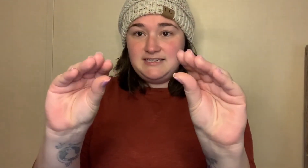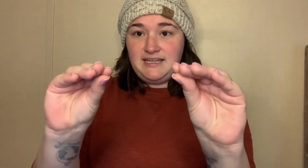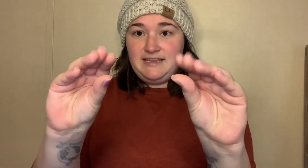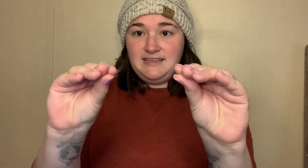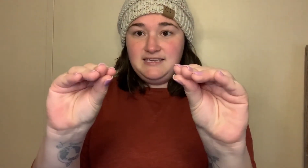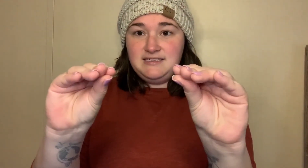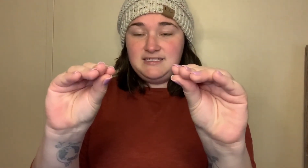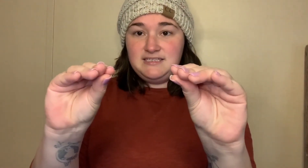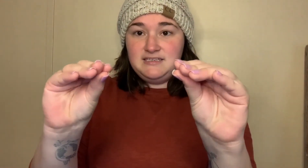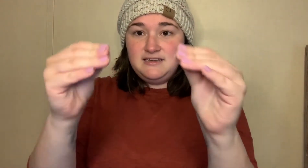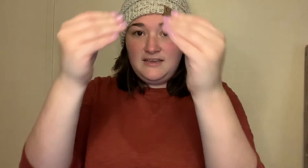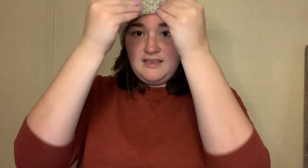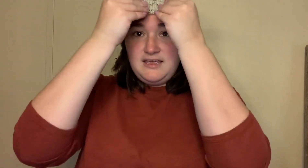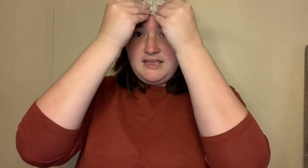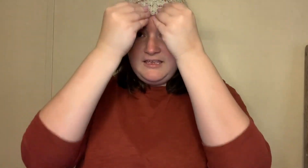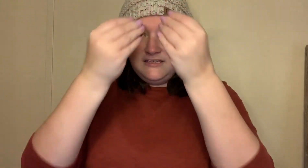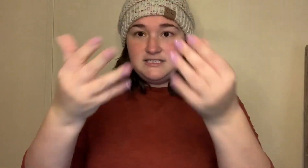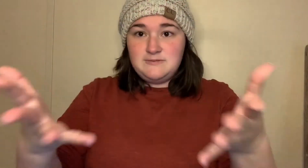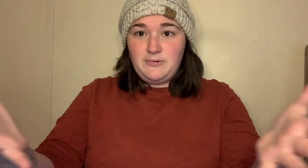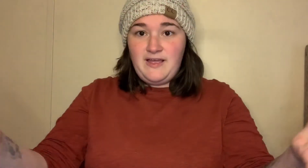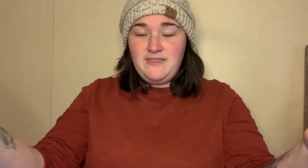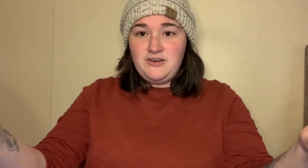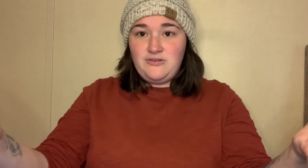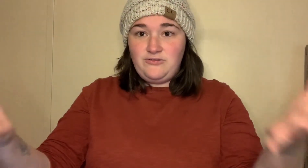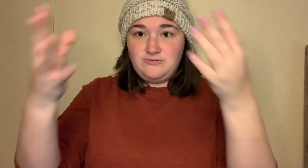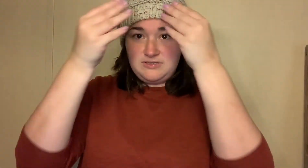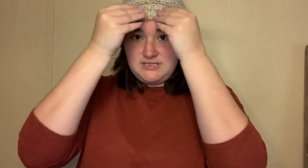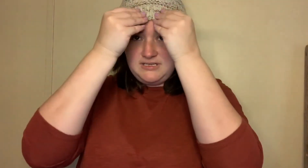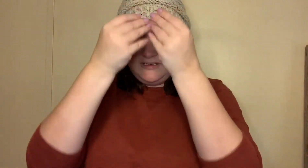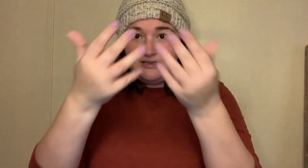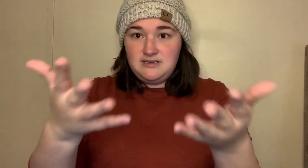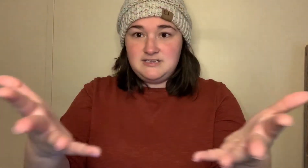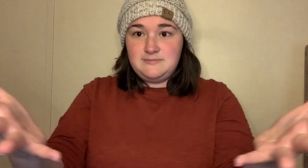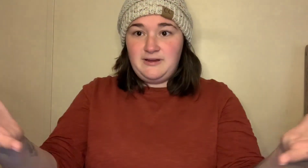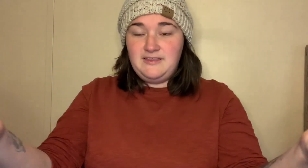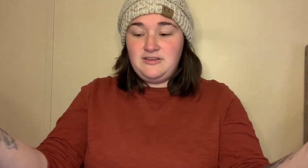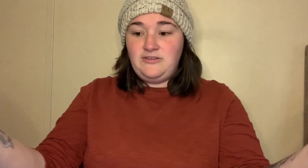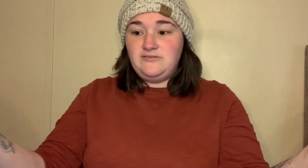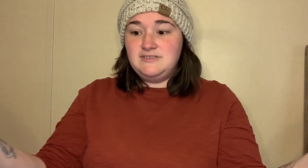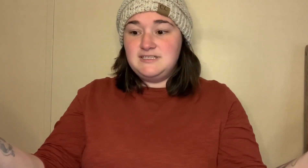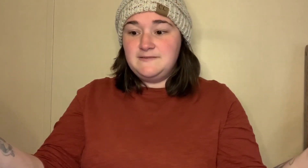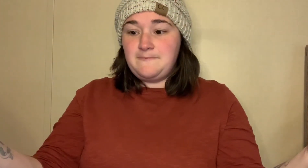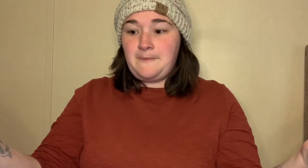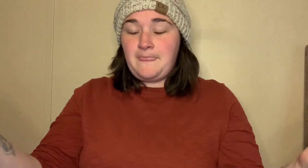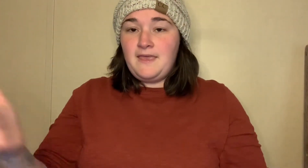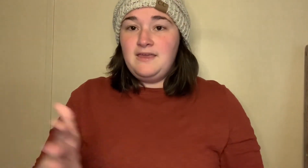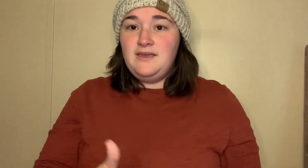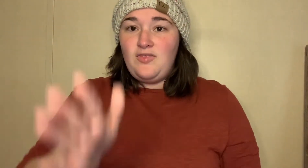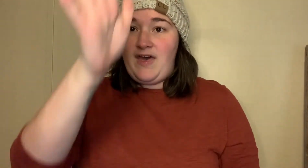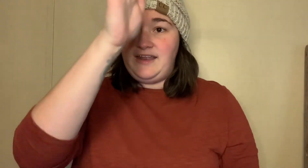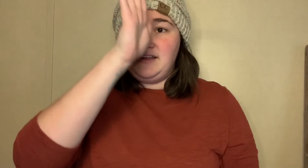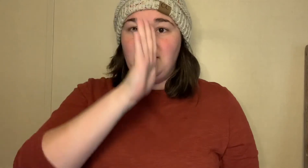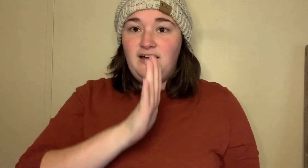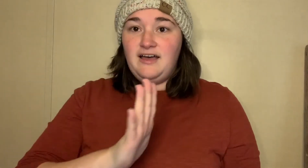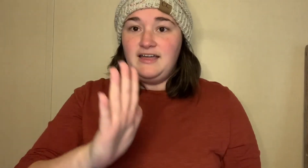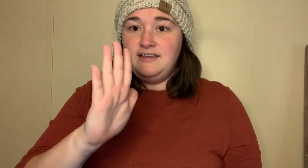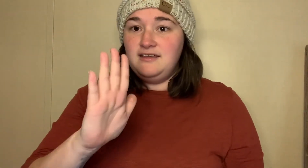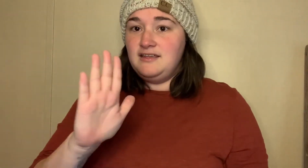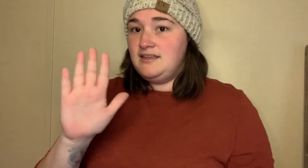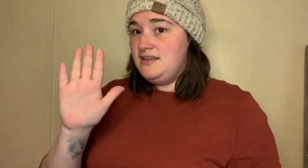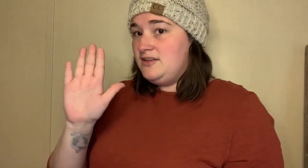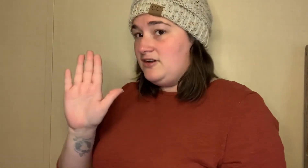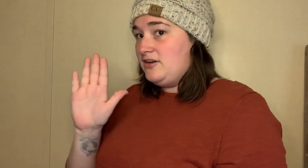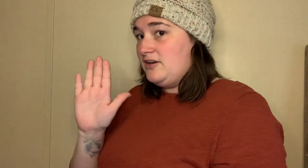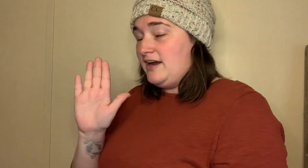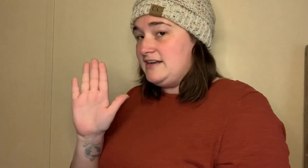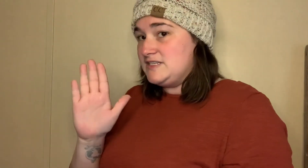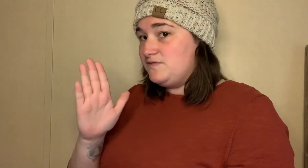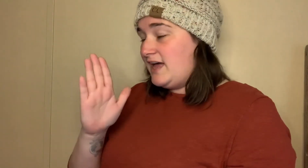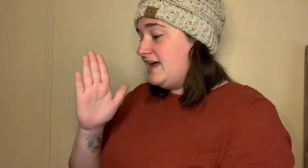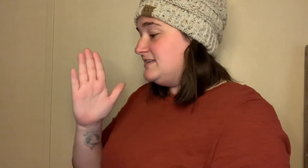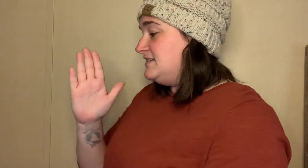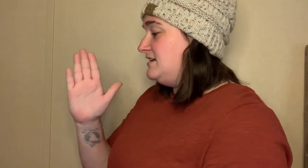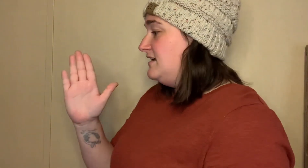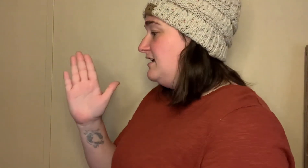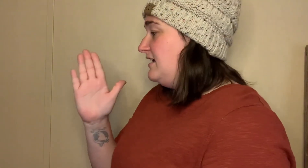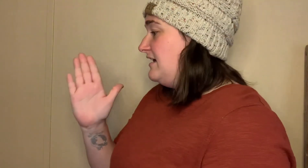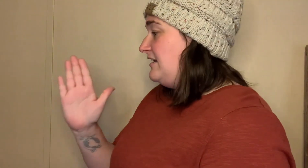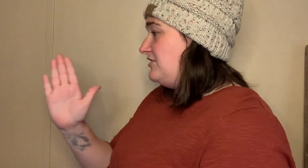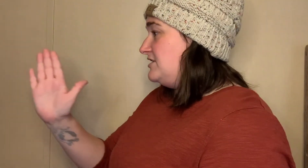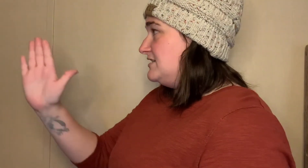like this spread the news spread the news that God your hand is flat and you're just